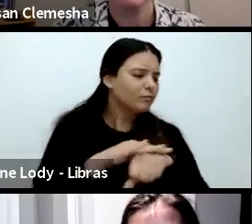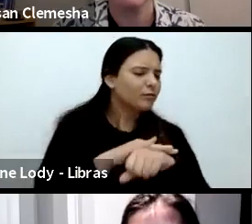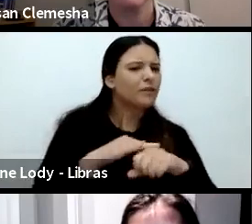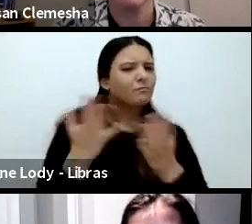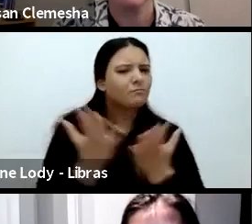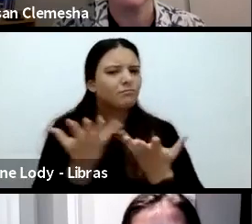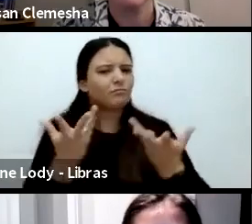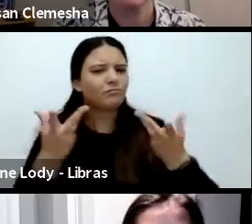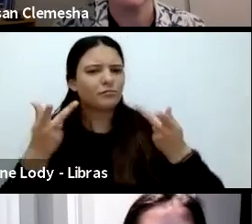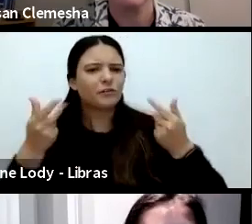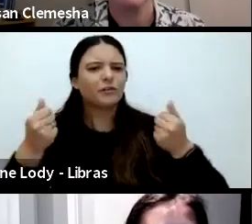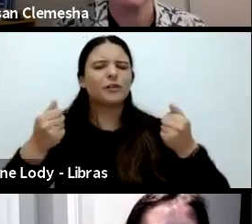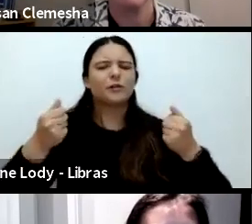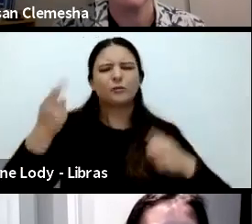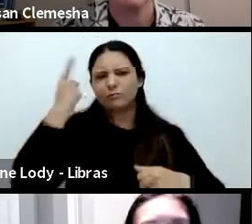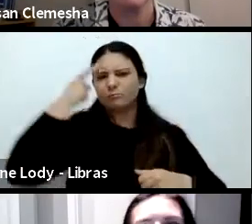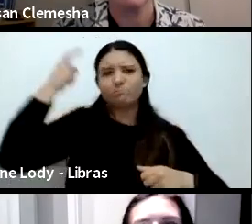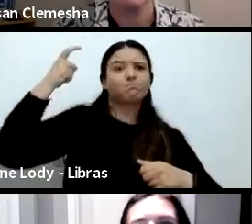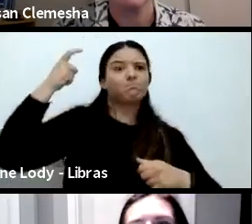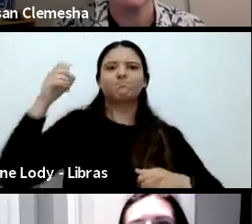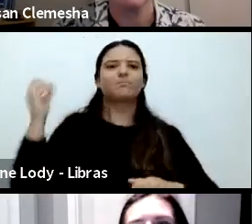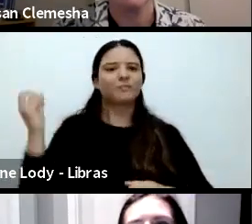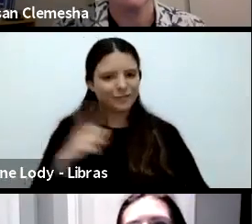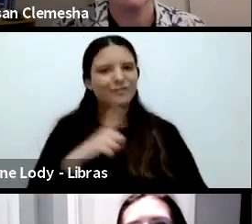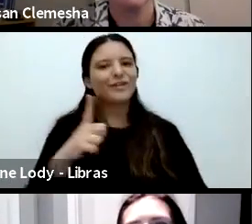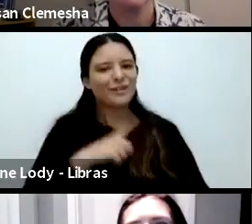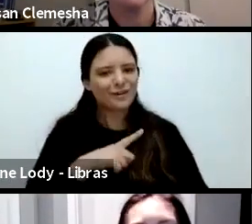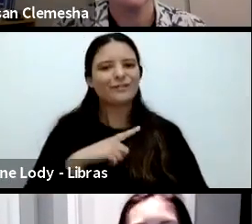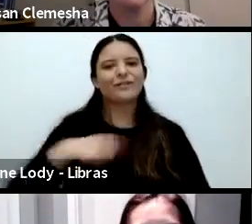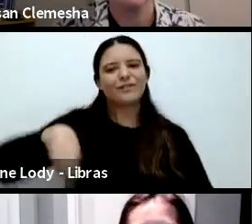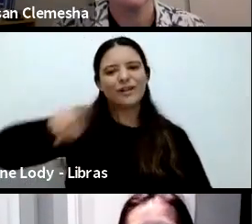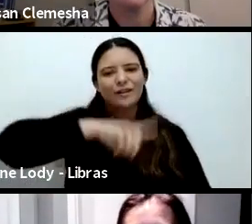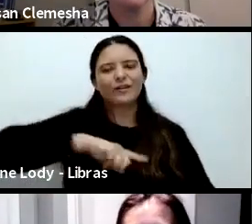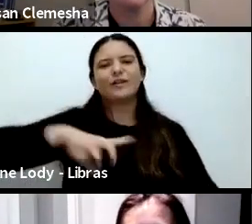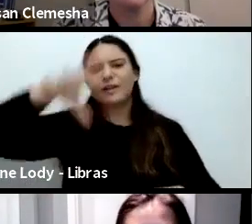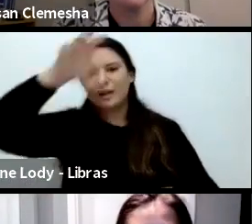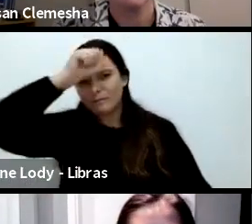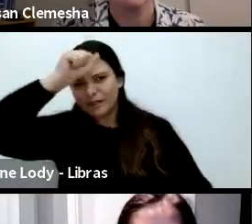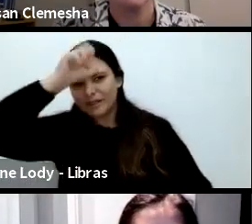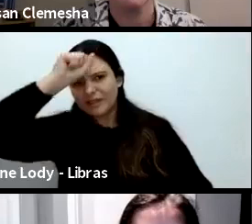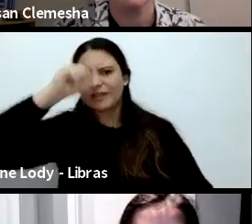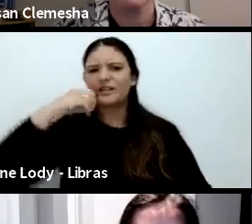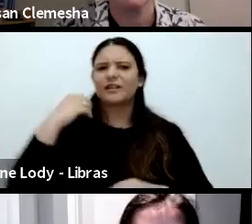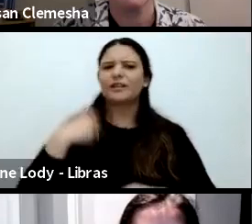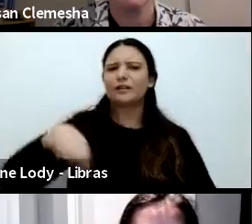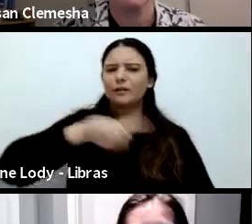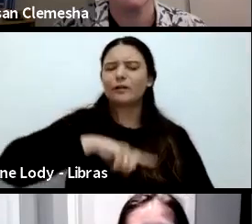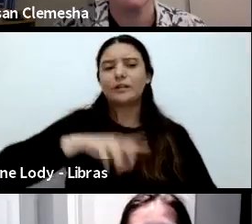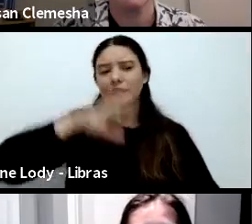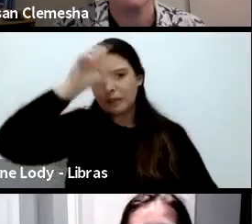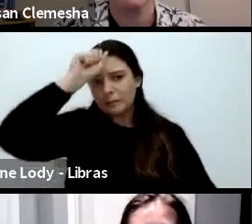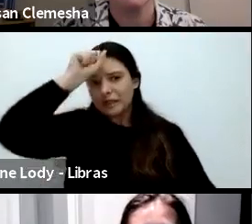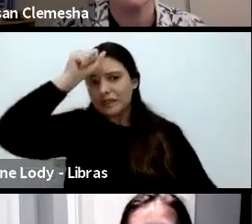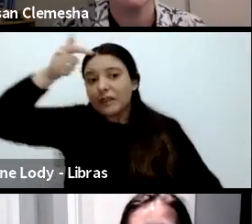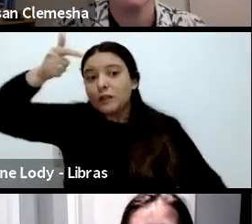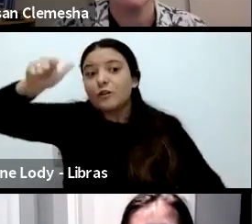ch an insightful Conversation so much an insightful Conversation so much to learn. n so much, too so much to learn.